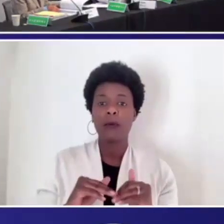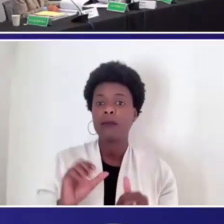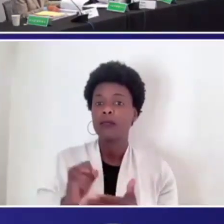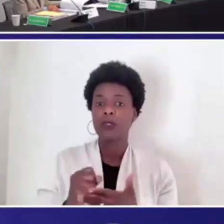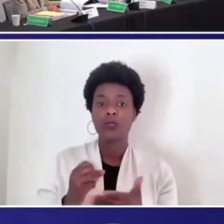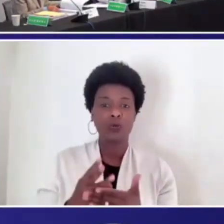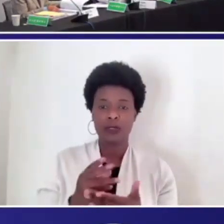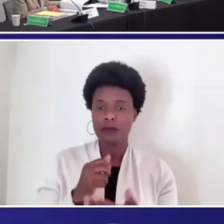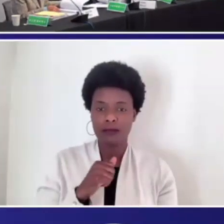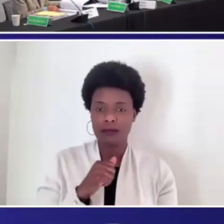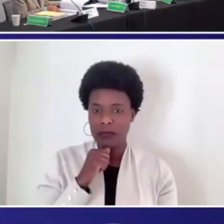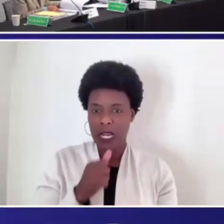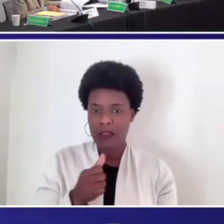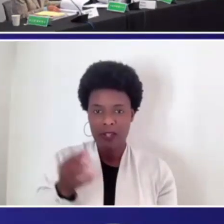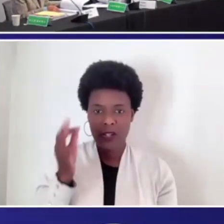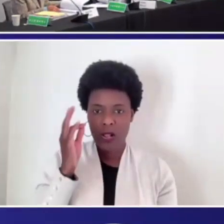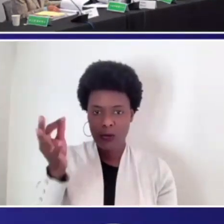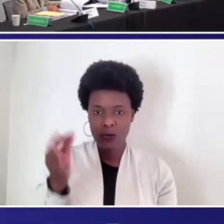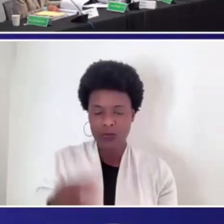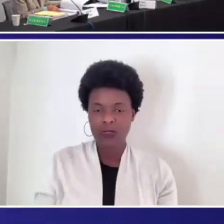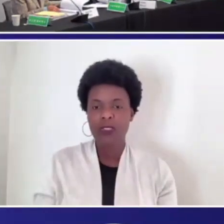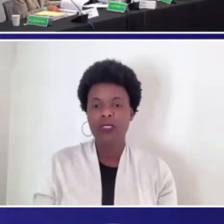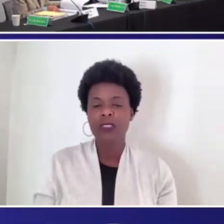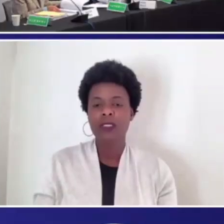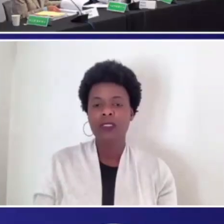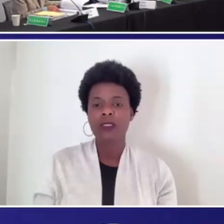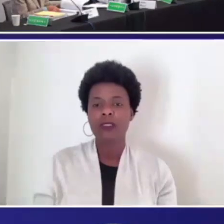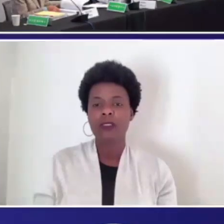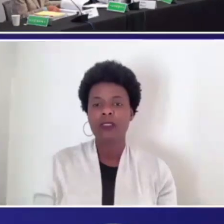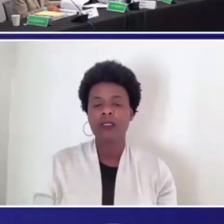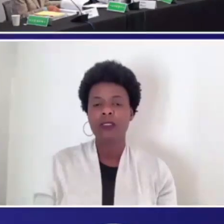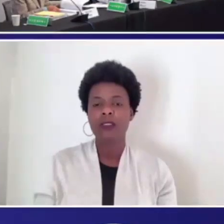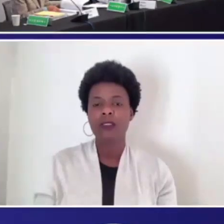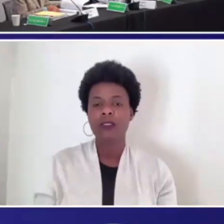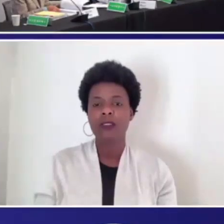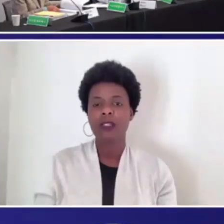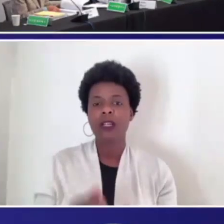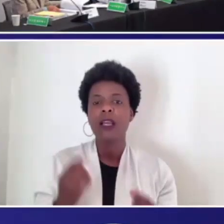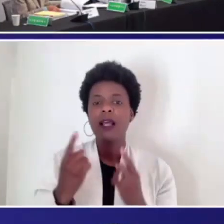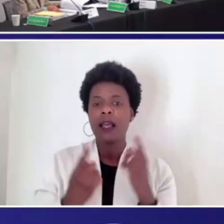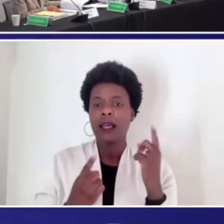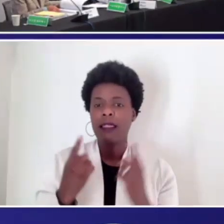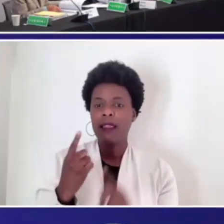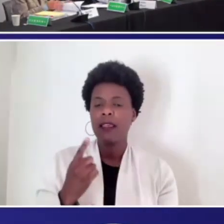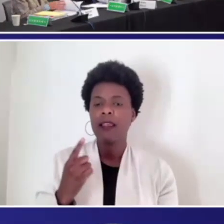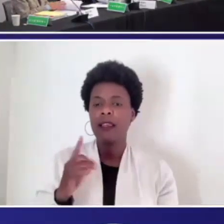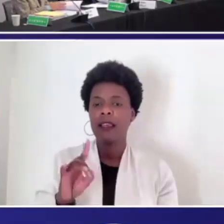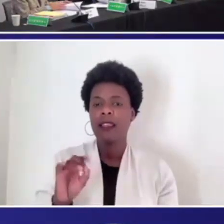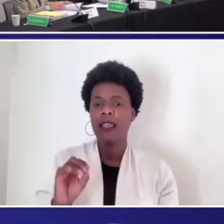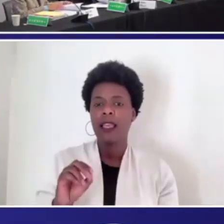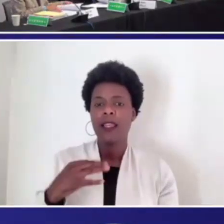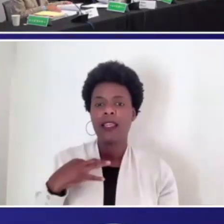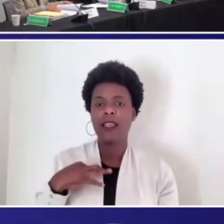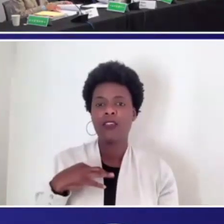right? So that was why -- and I, and I think that the 80 credit hours Jeff, I see you say not in regulations,